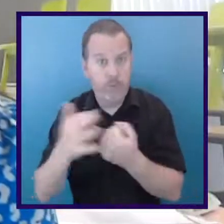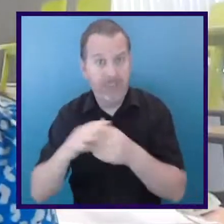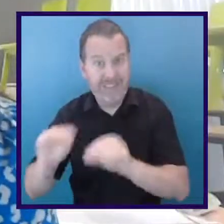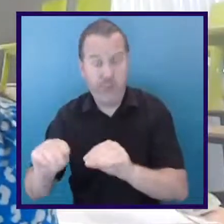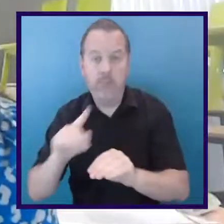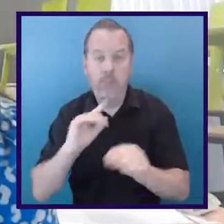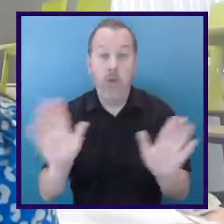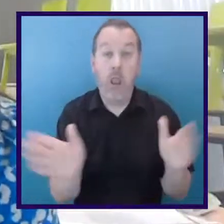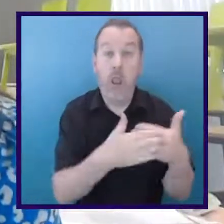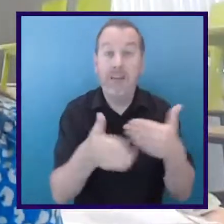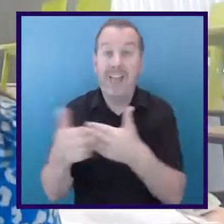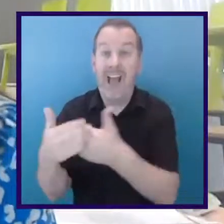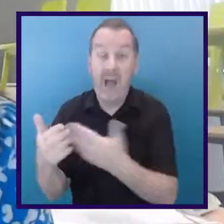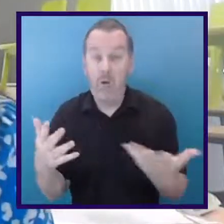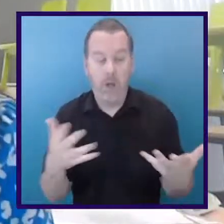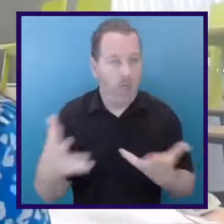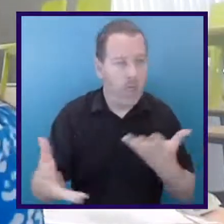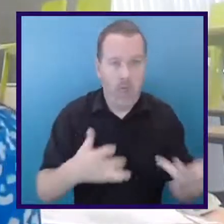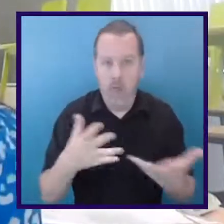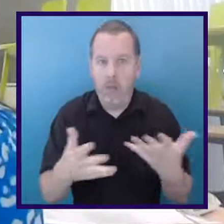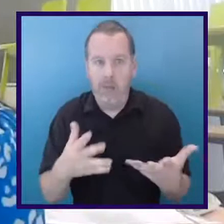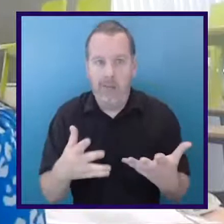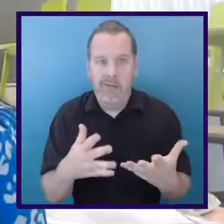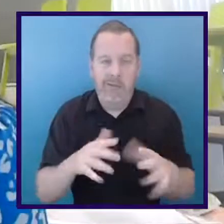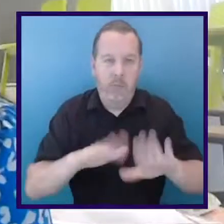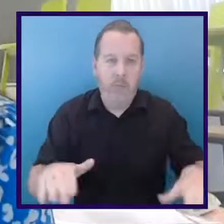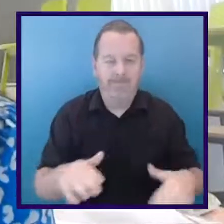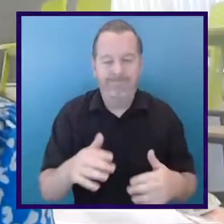I think students missed the opportunity to communicate in the target language with their